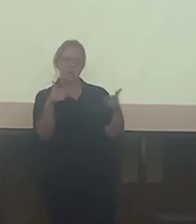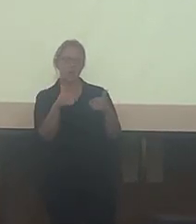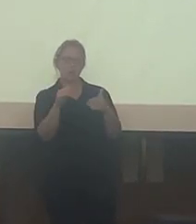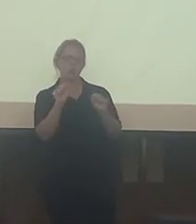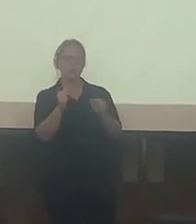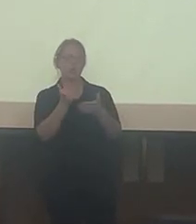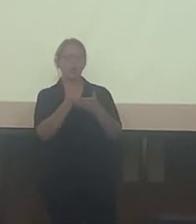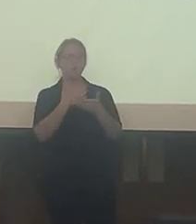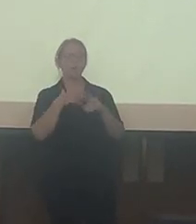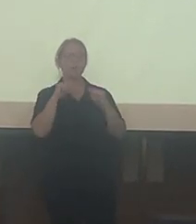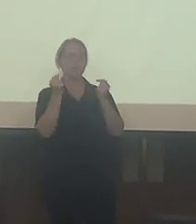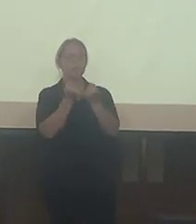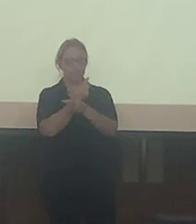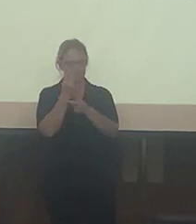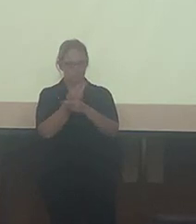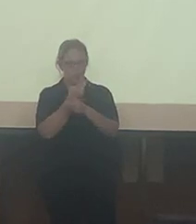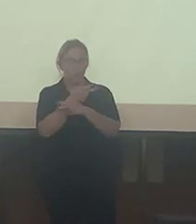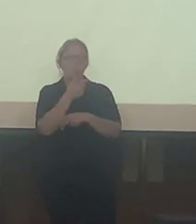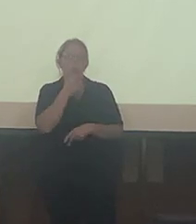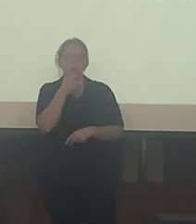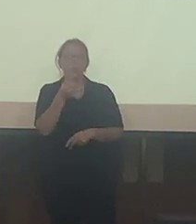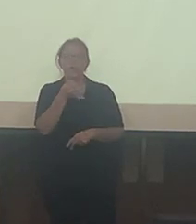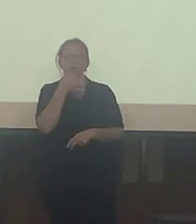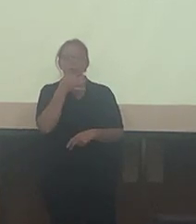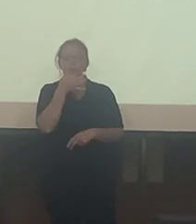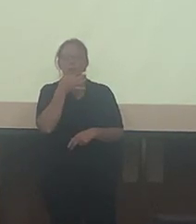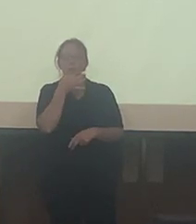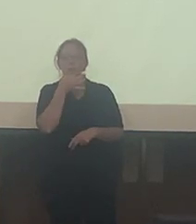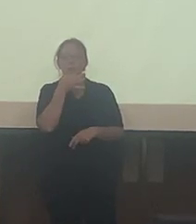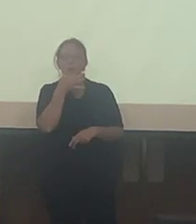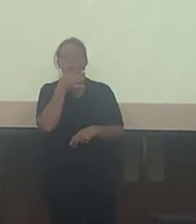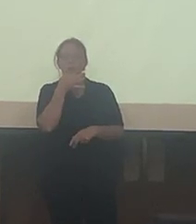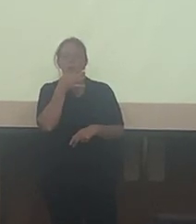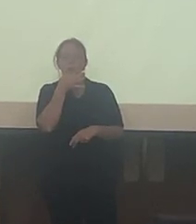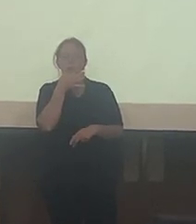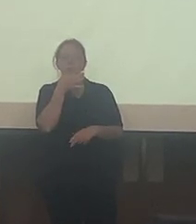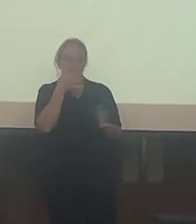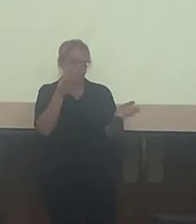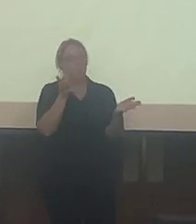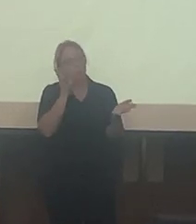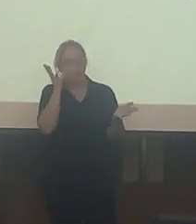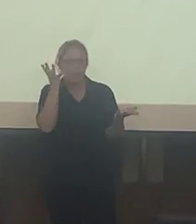hearing information out who would that expert be other than the parent the parent obviously